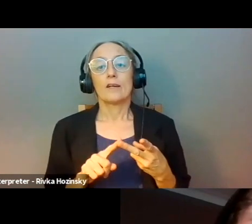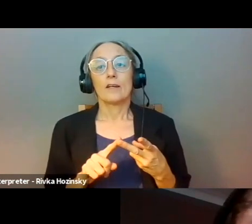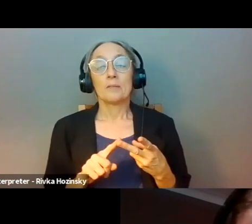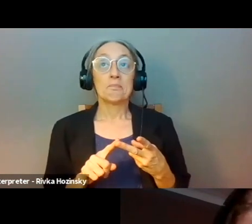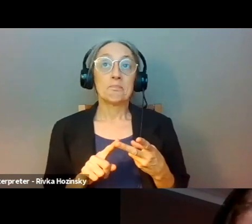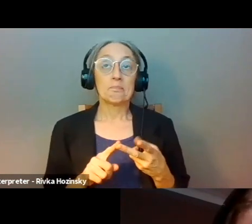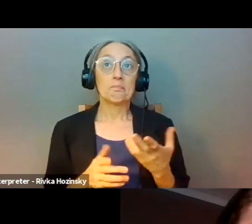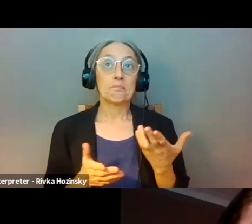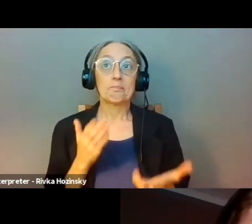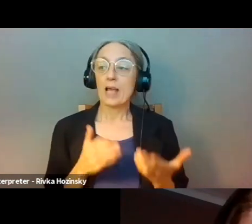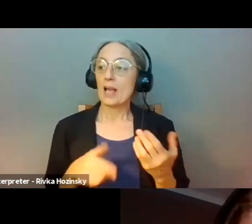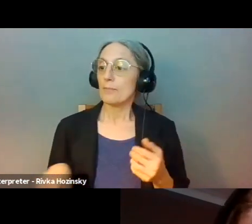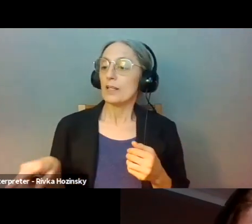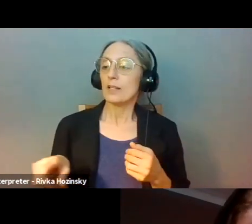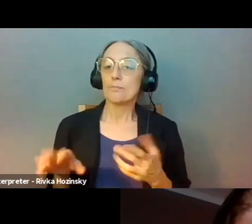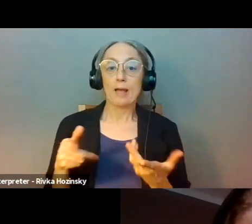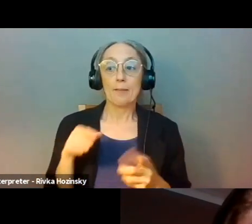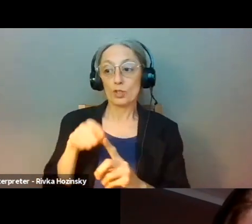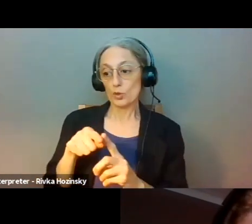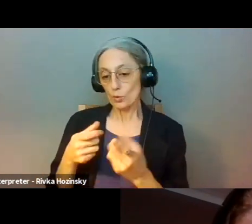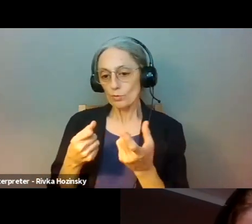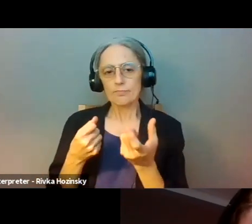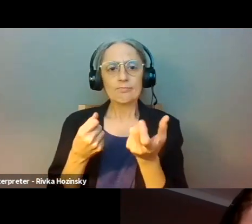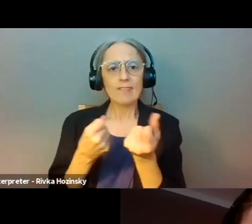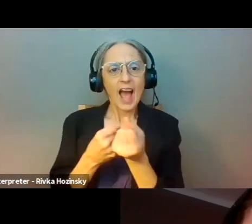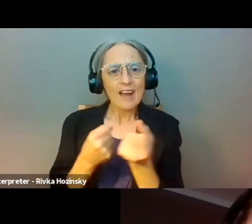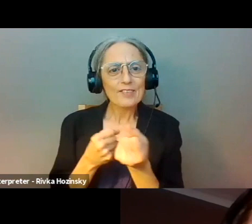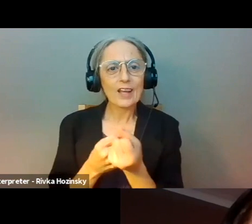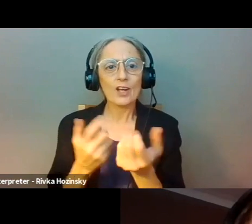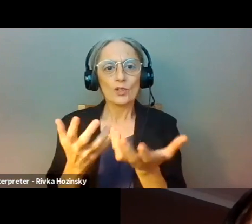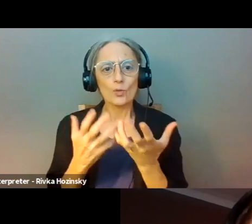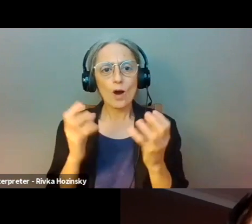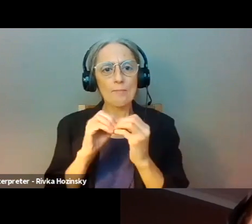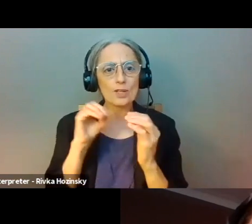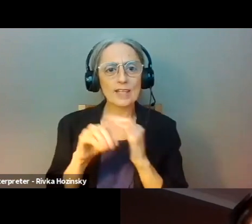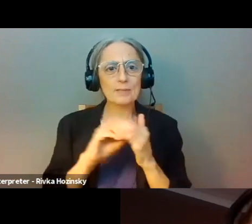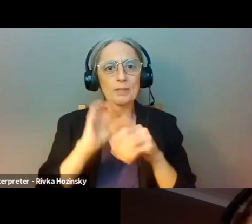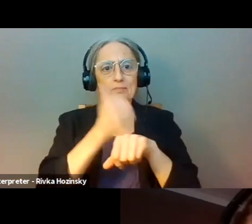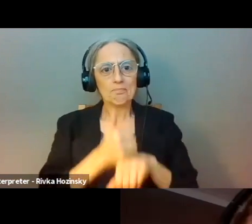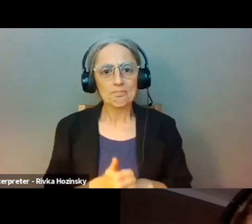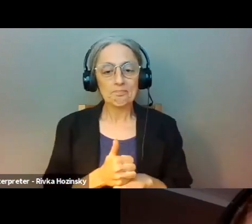sort of advocating for accessibility features to be included. You try to try to find your allies within